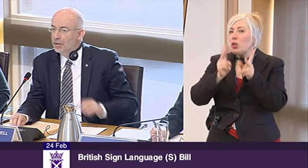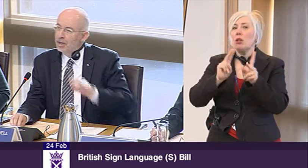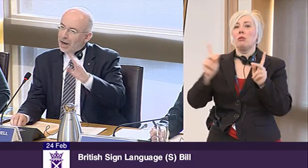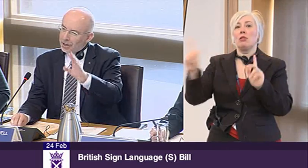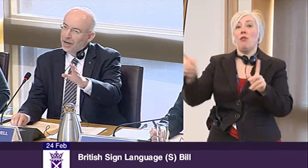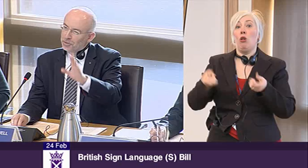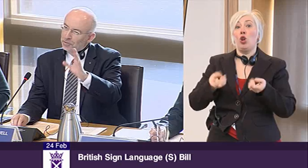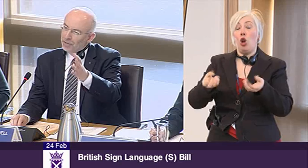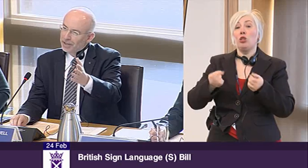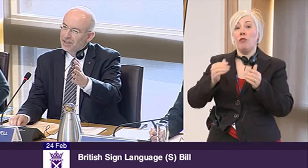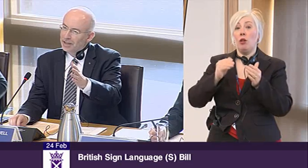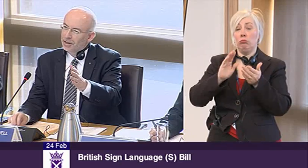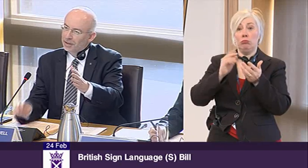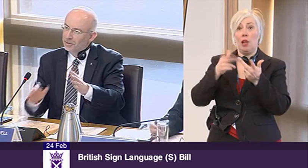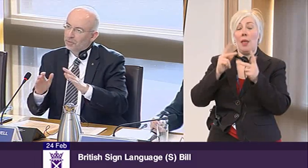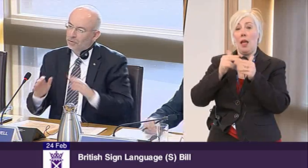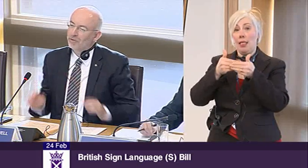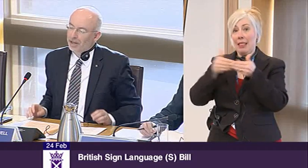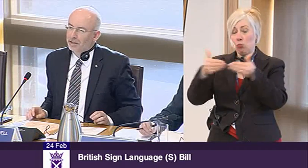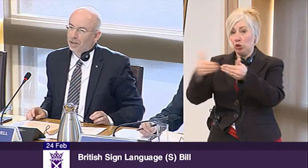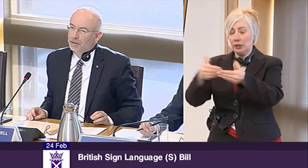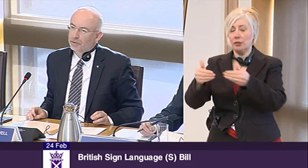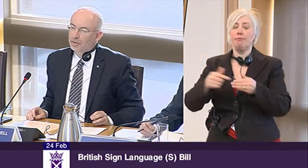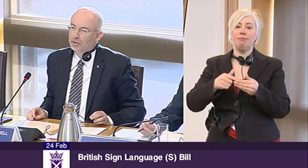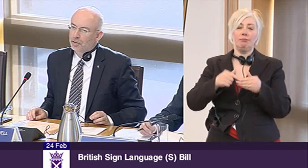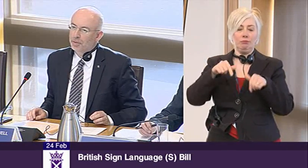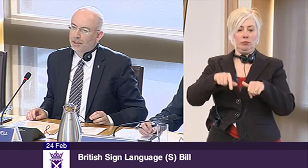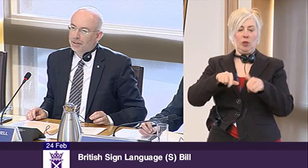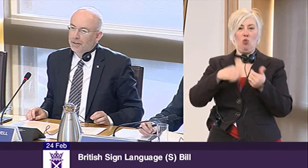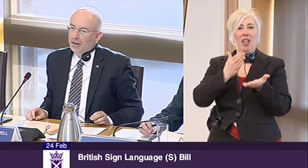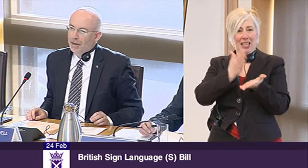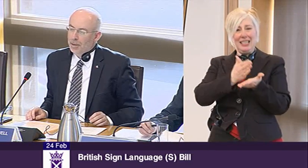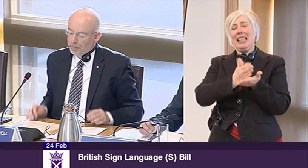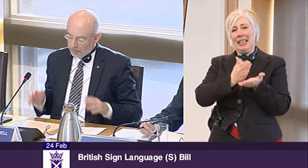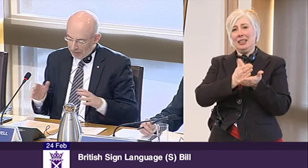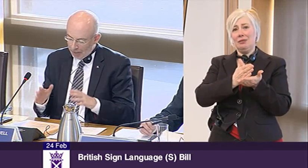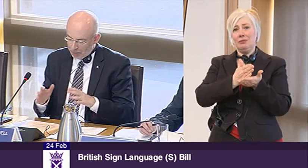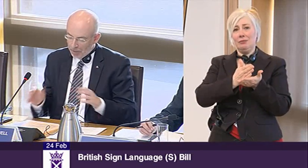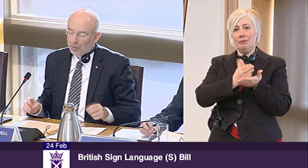interpretation. Are you really saying that it would be realistic to keep costs of this